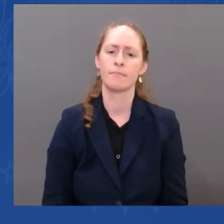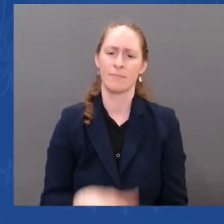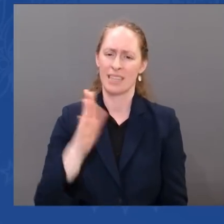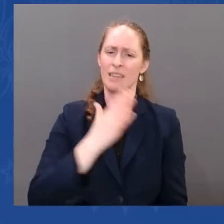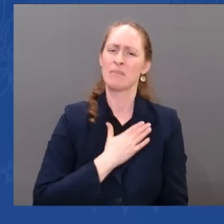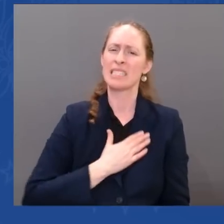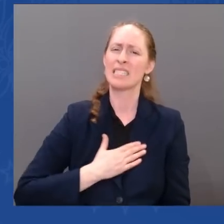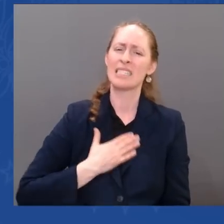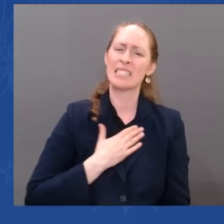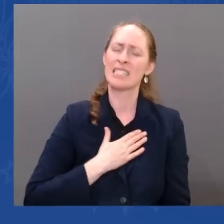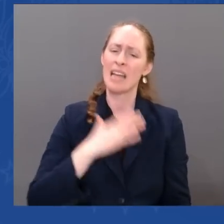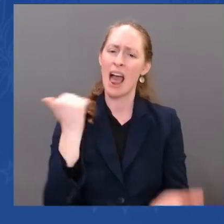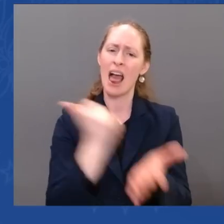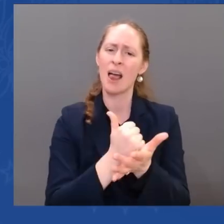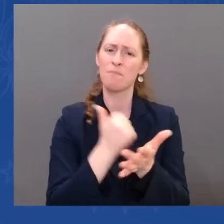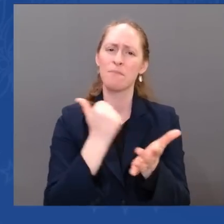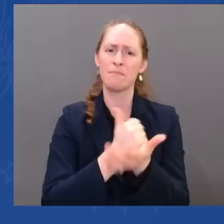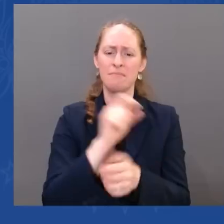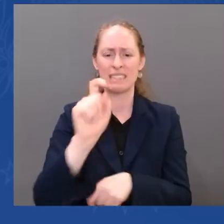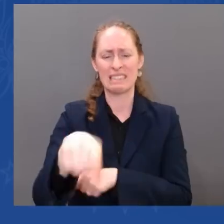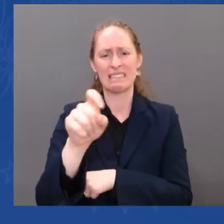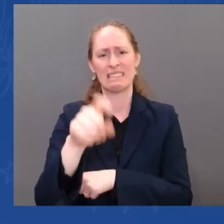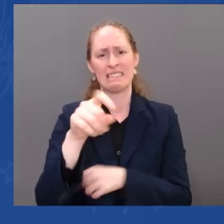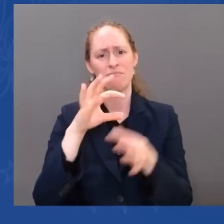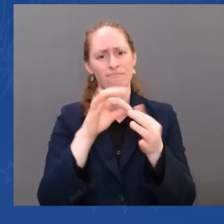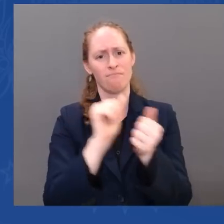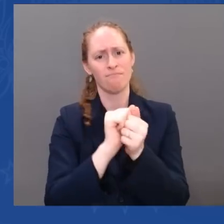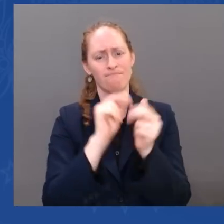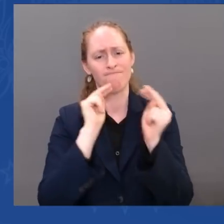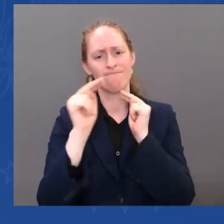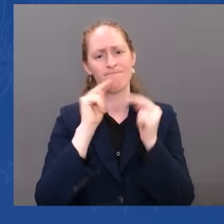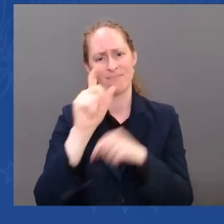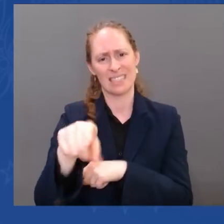with the U.N. Security Council resolutions. No one --